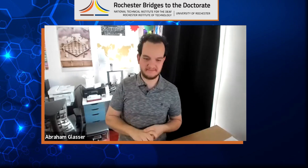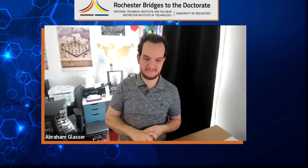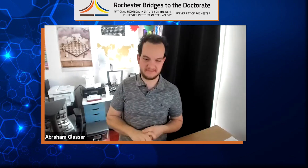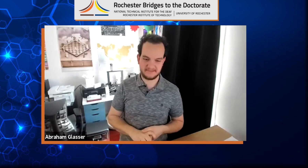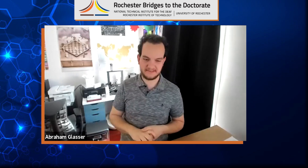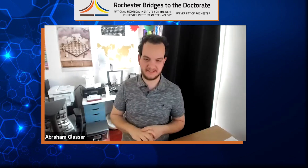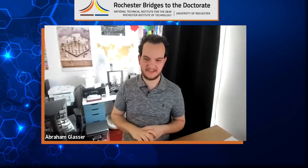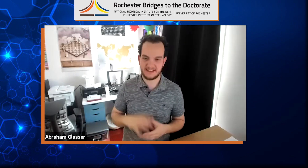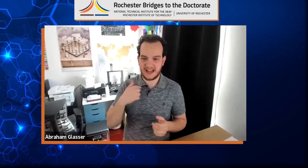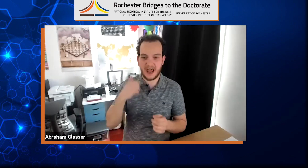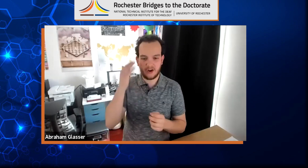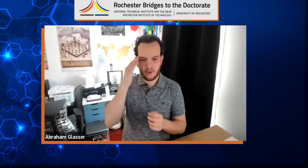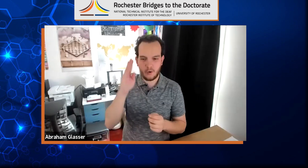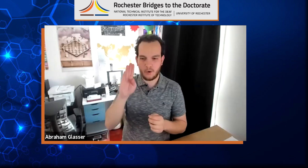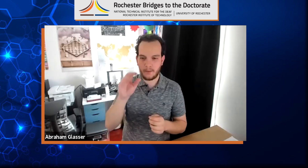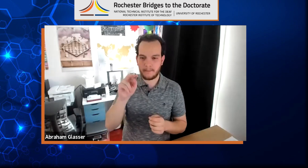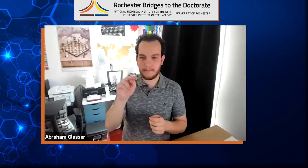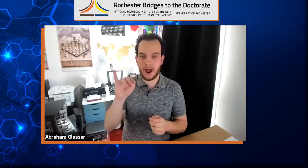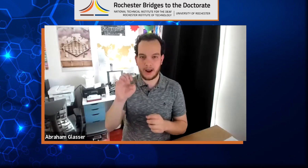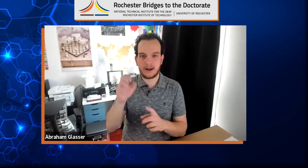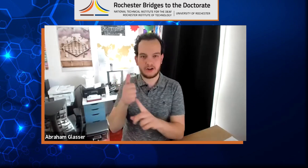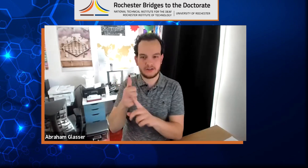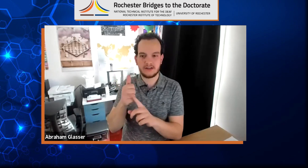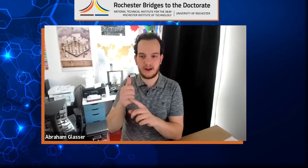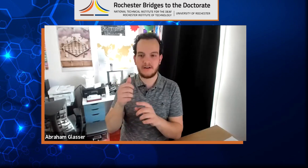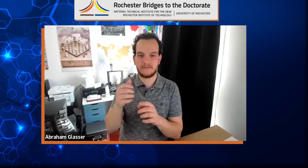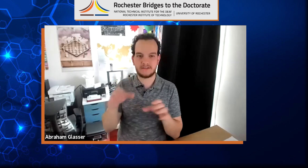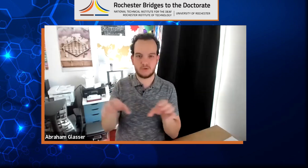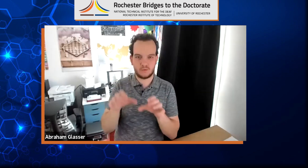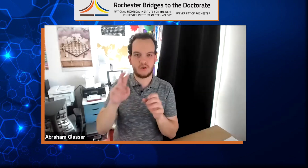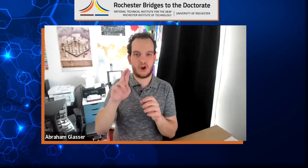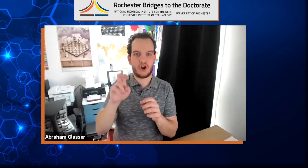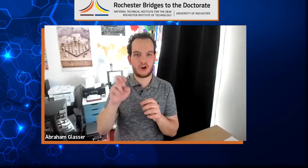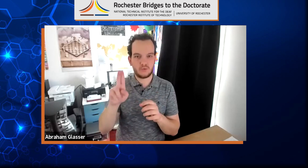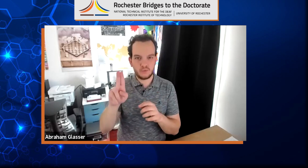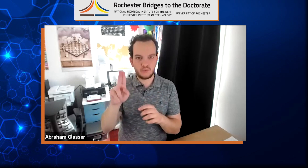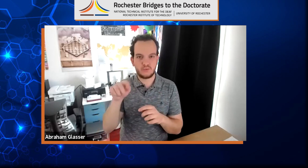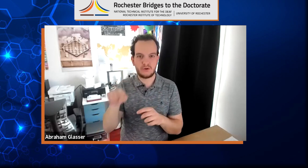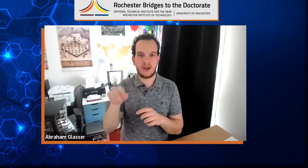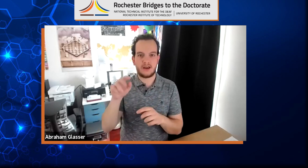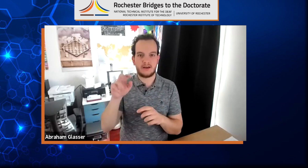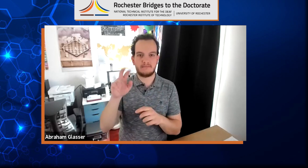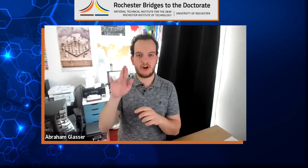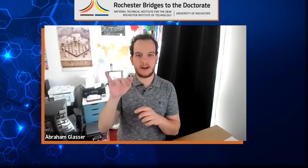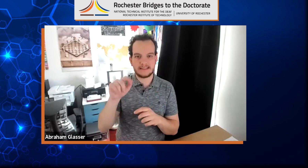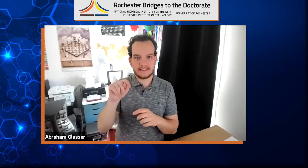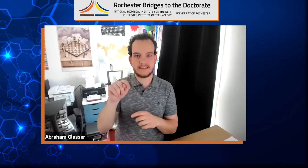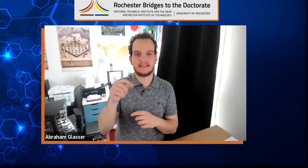I know Bonnie also does an REU at RIT